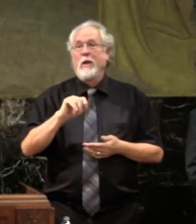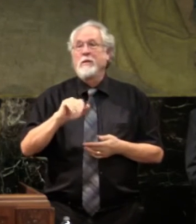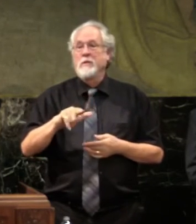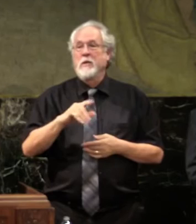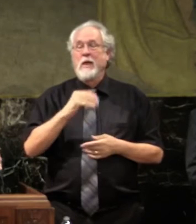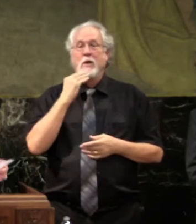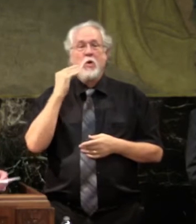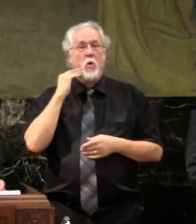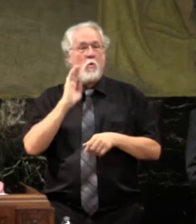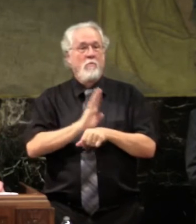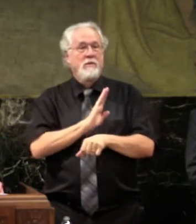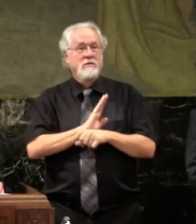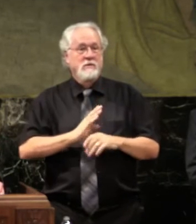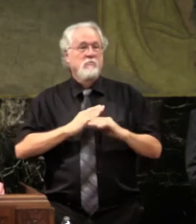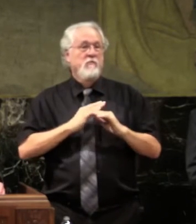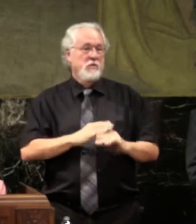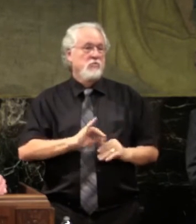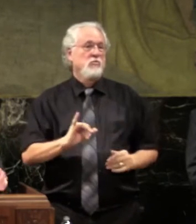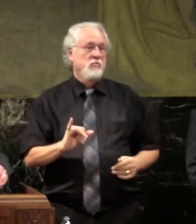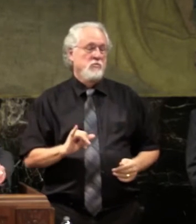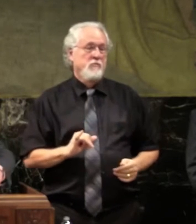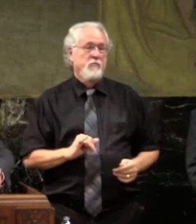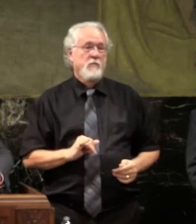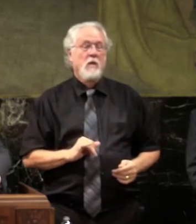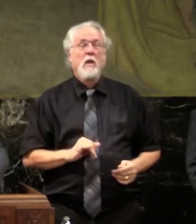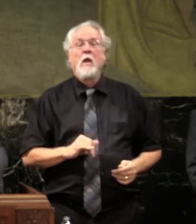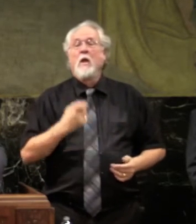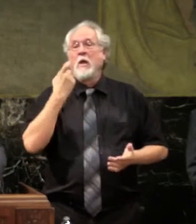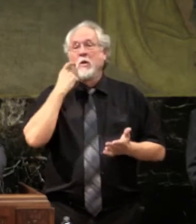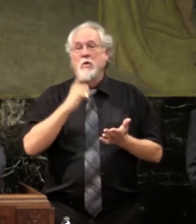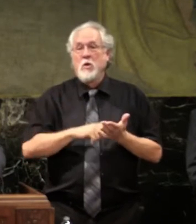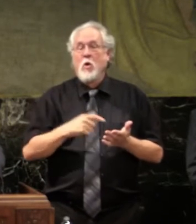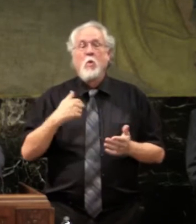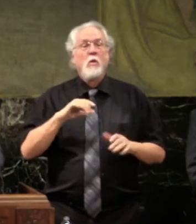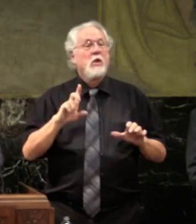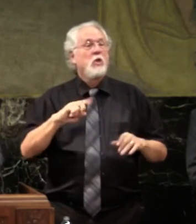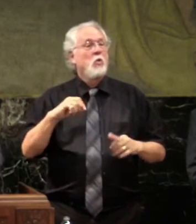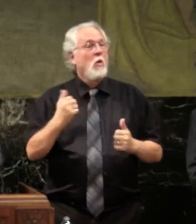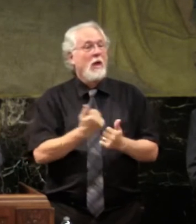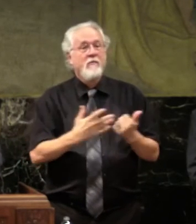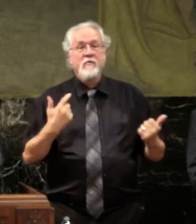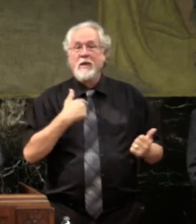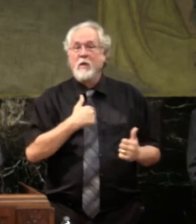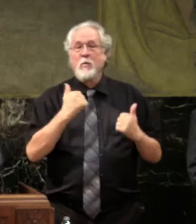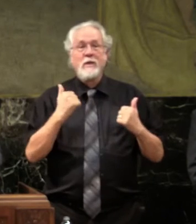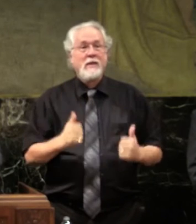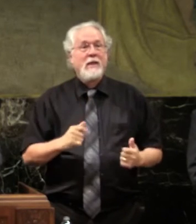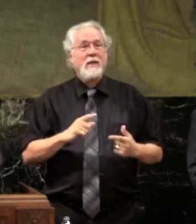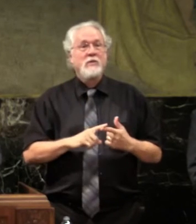prevention in this plan as well and please no to that we're doing everything we can at the state level to drive cost